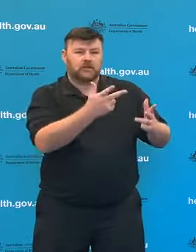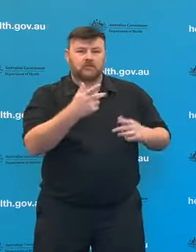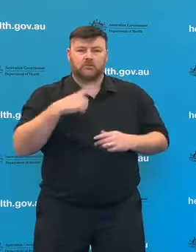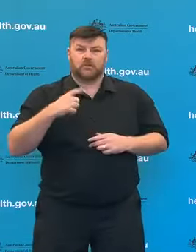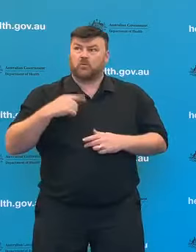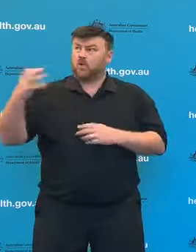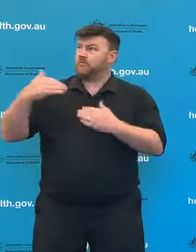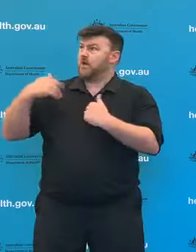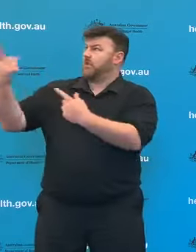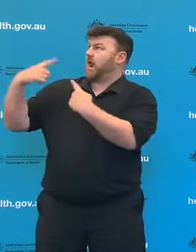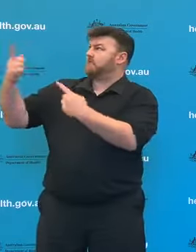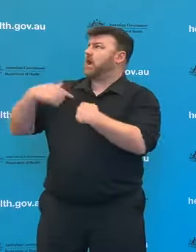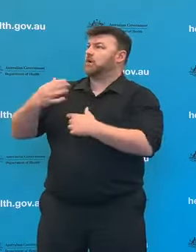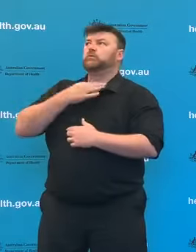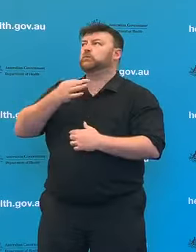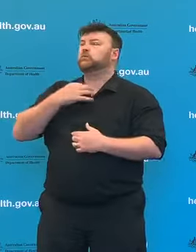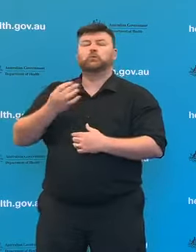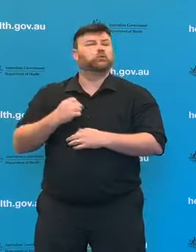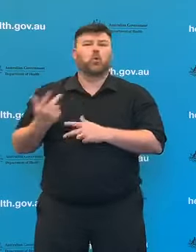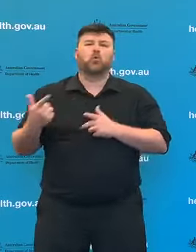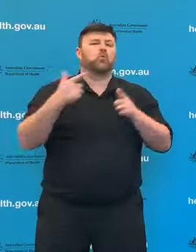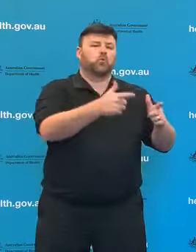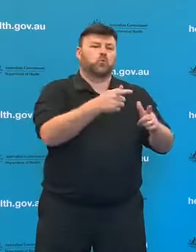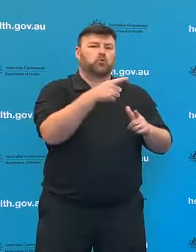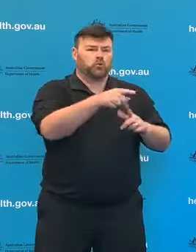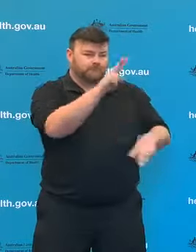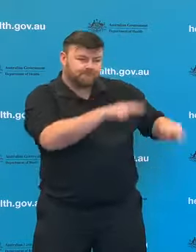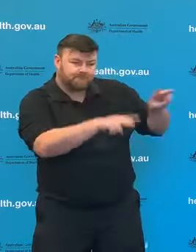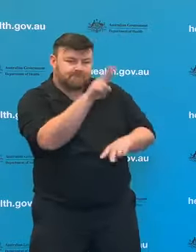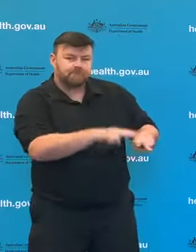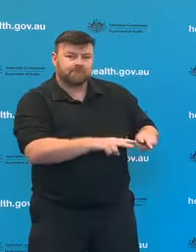advice that it would be a risk of spreading infection. So did the AHPPC